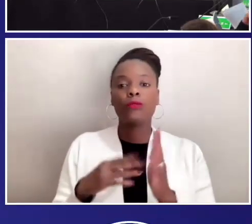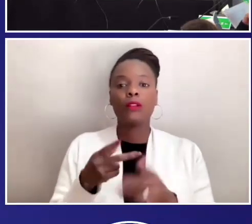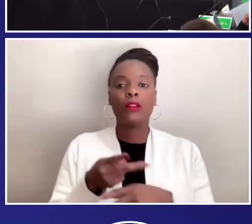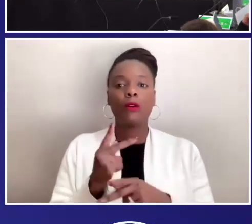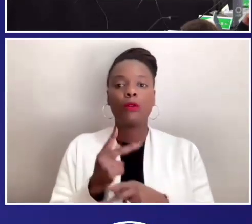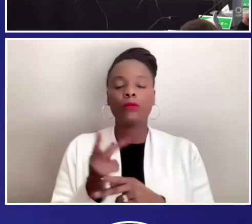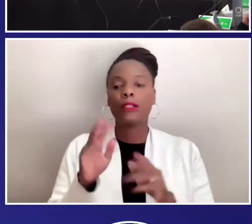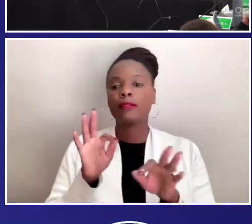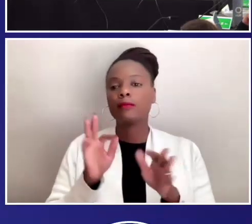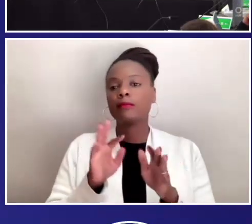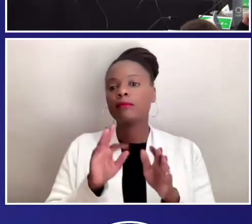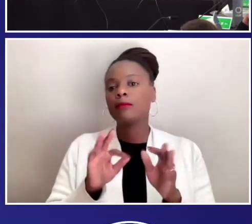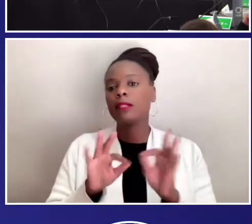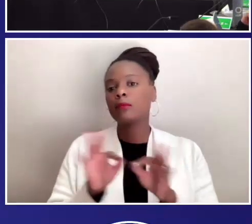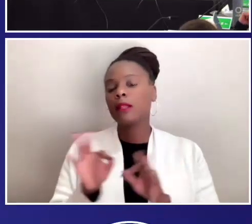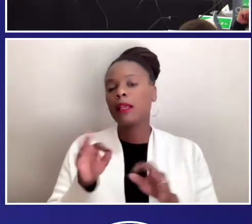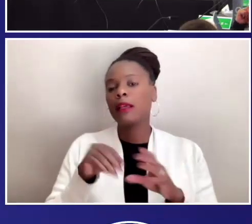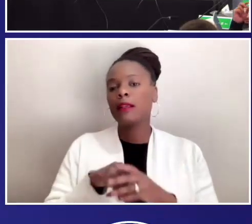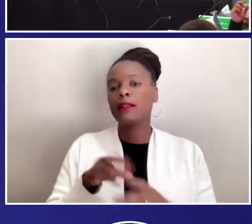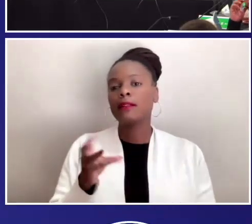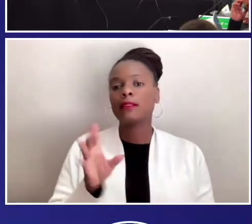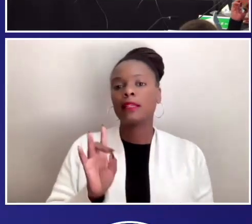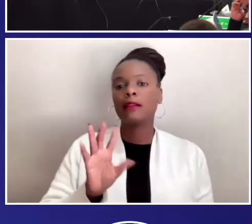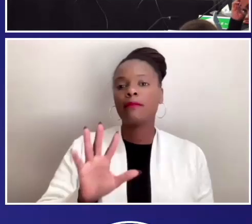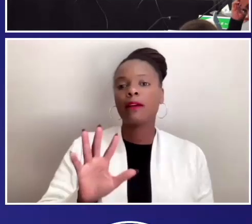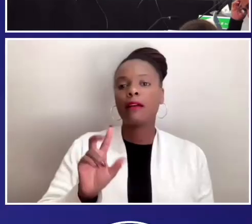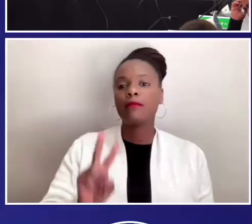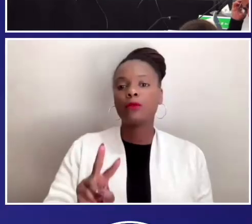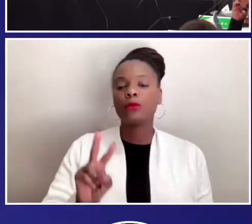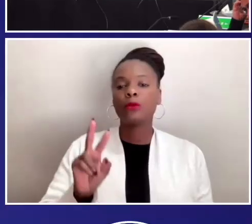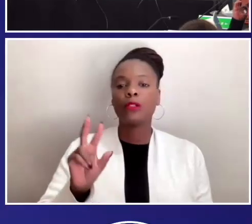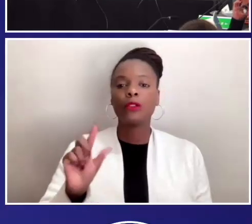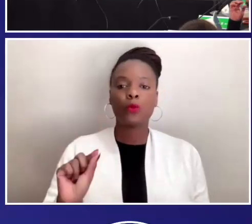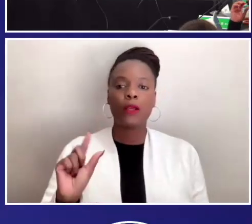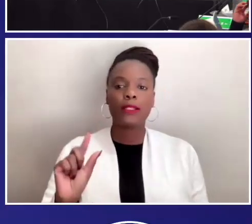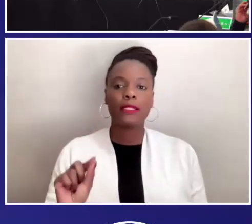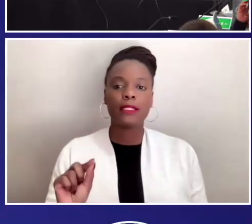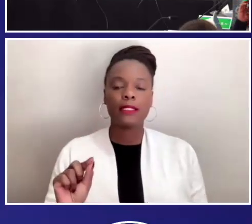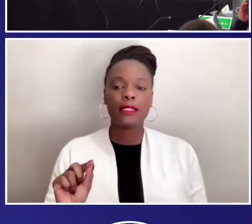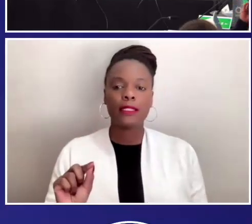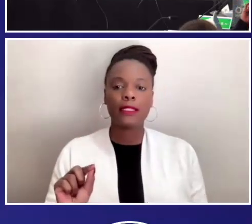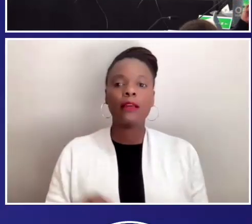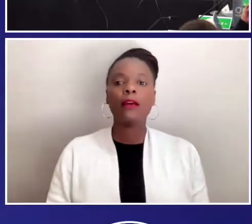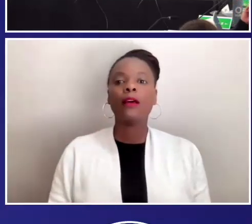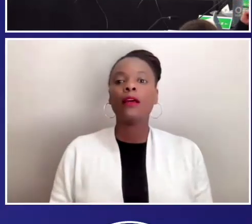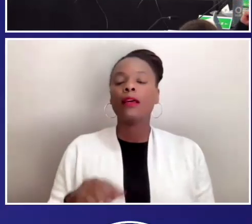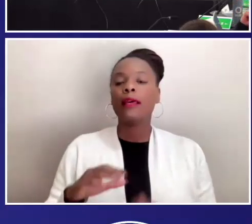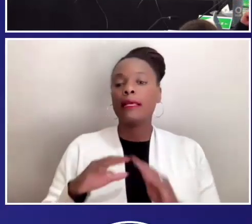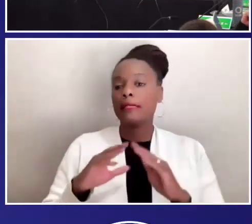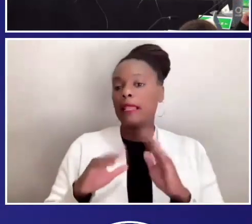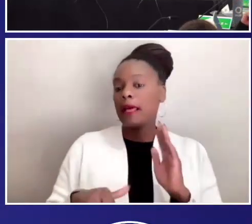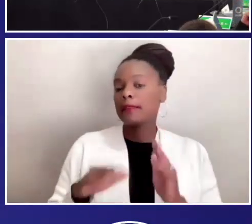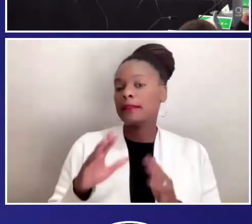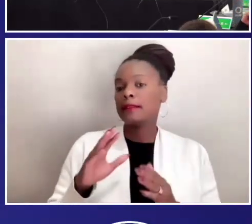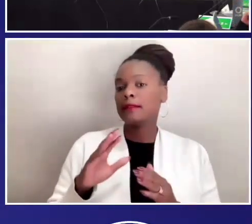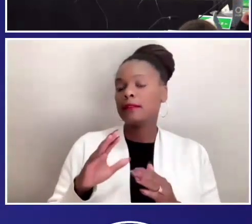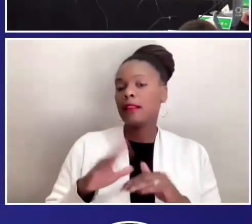I think that's I, is a less than $7,500, the borrower must repay the consolidation